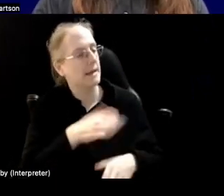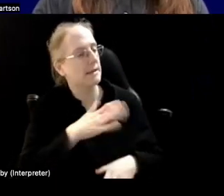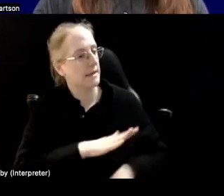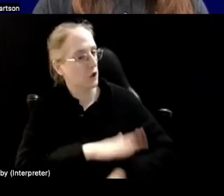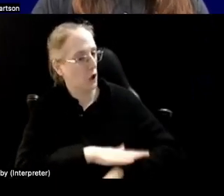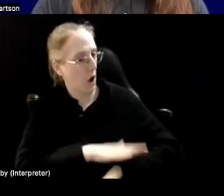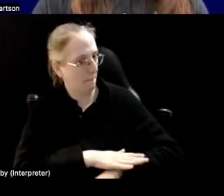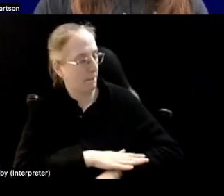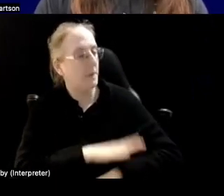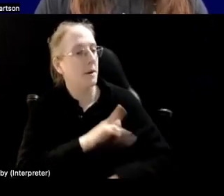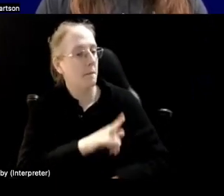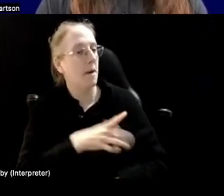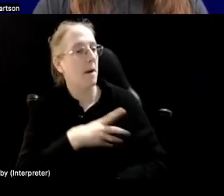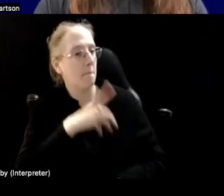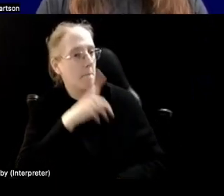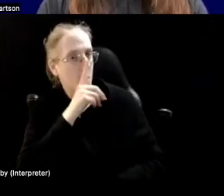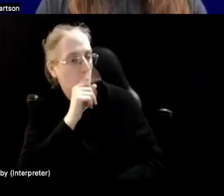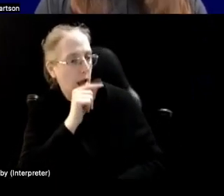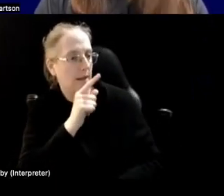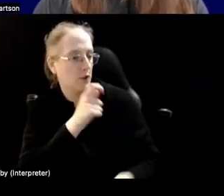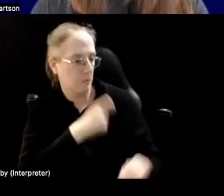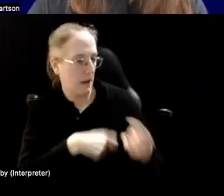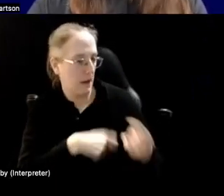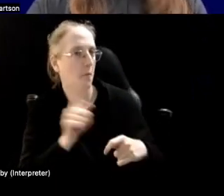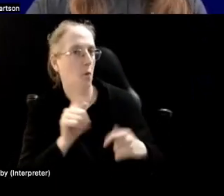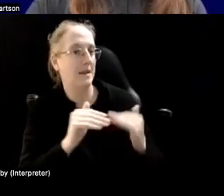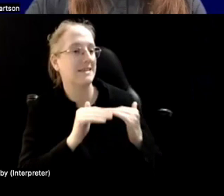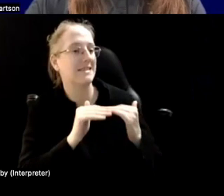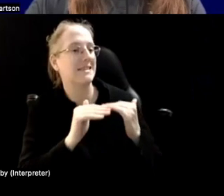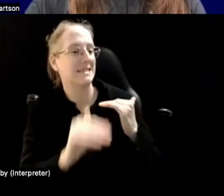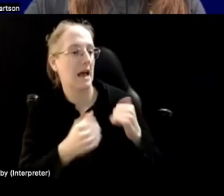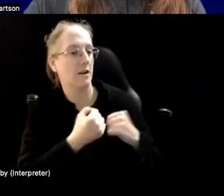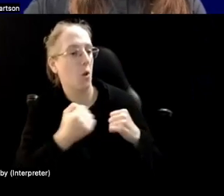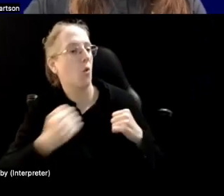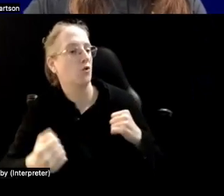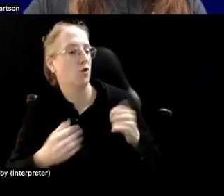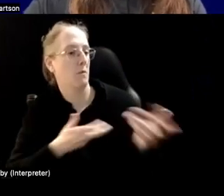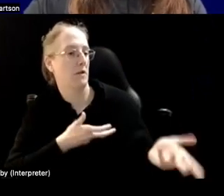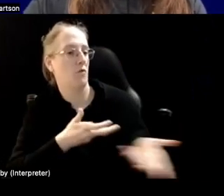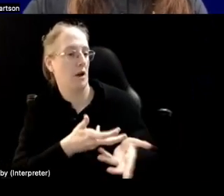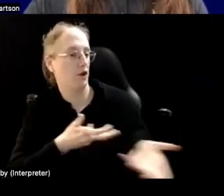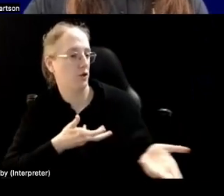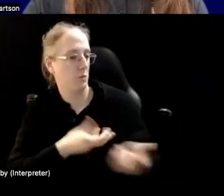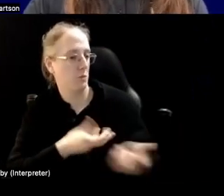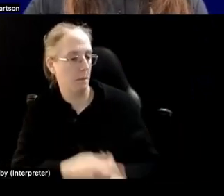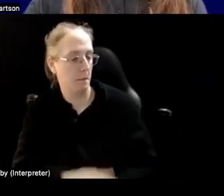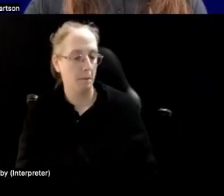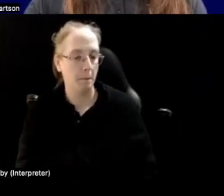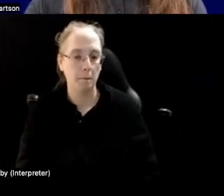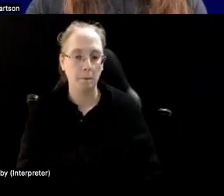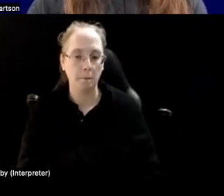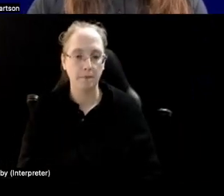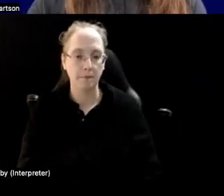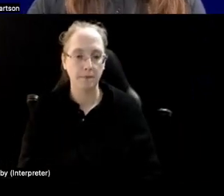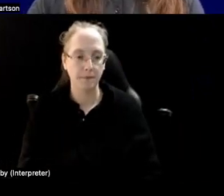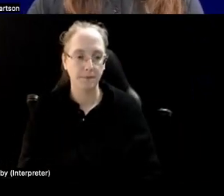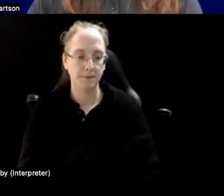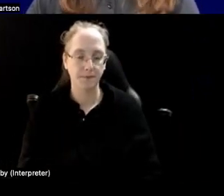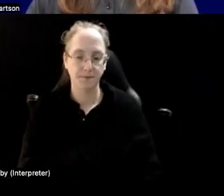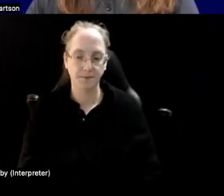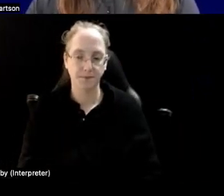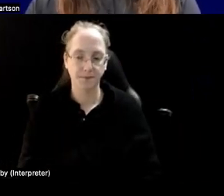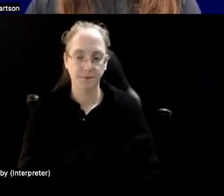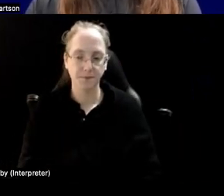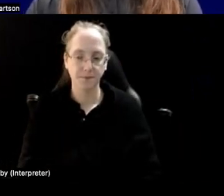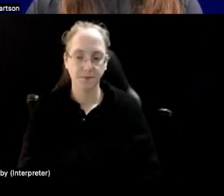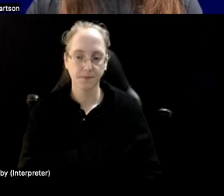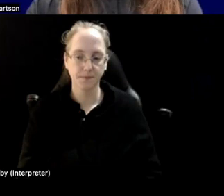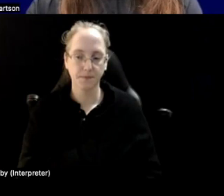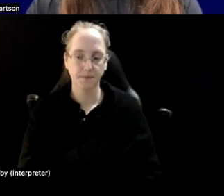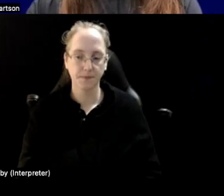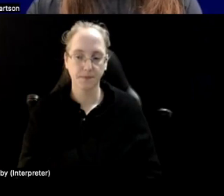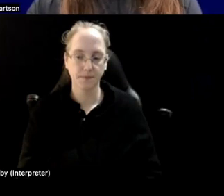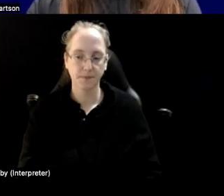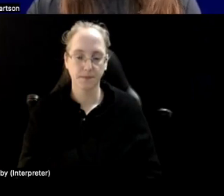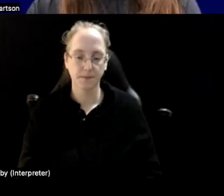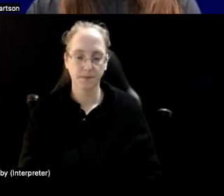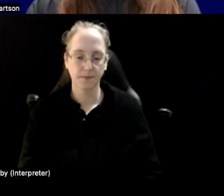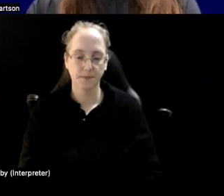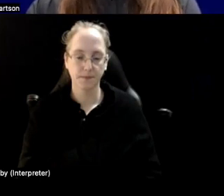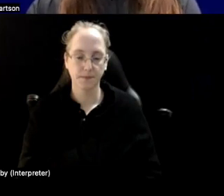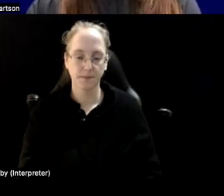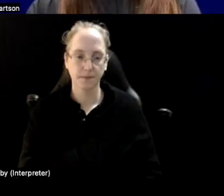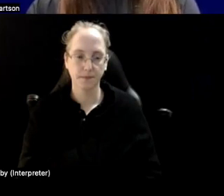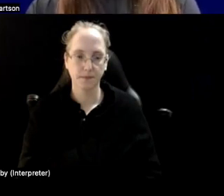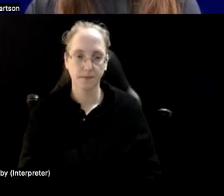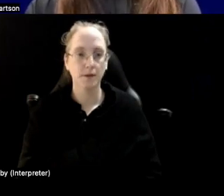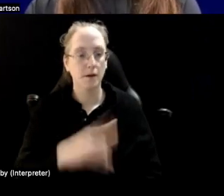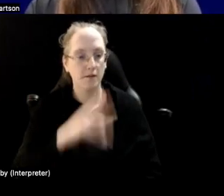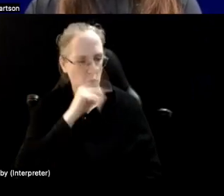likely to lead to a sustained interaction. What I think with our young deafblind learners,